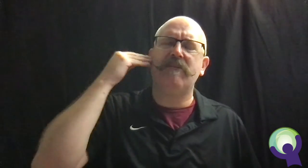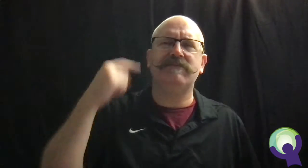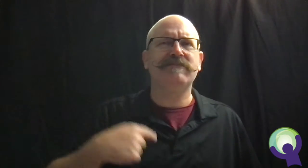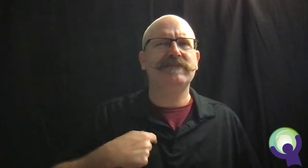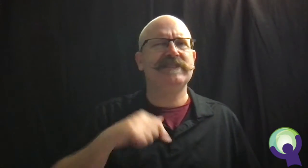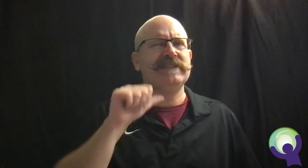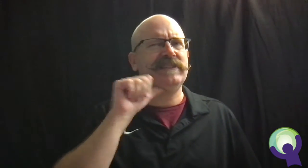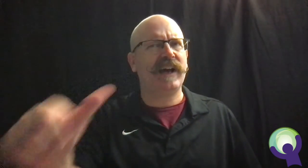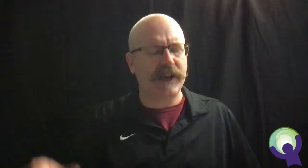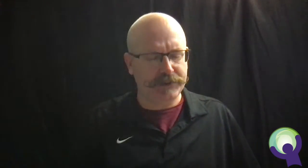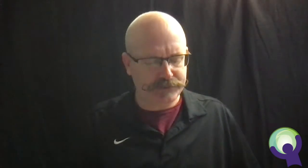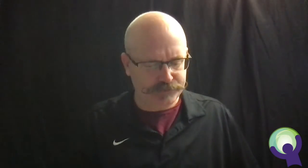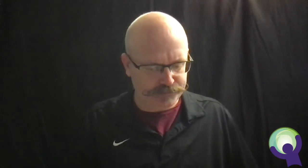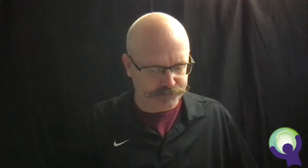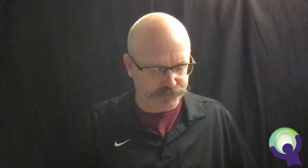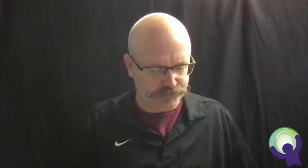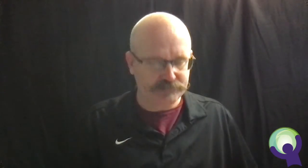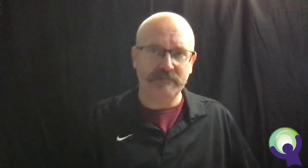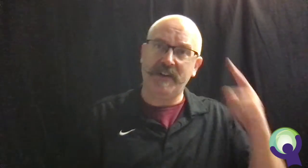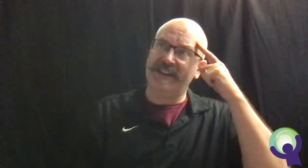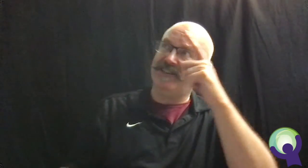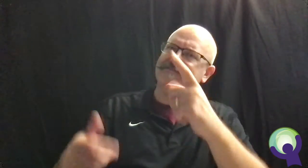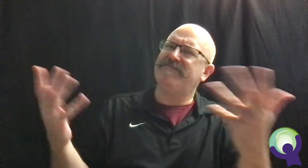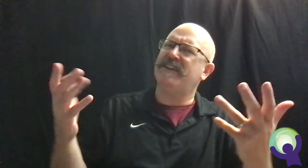"Why do you have homes when we don't?